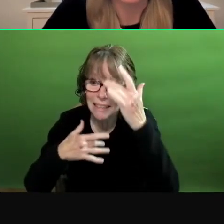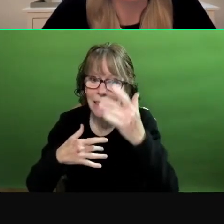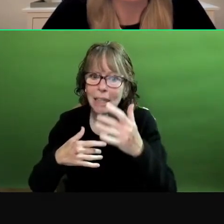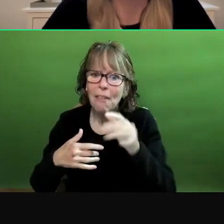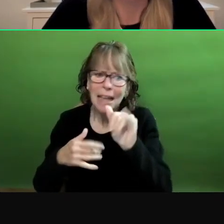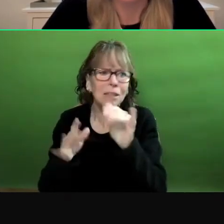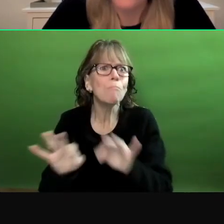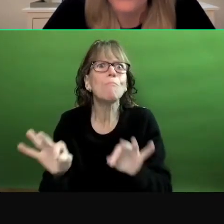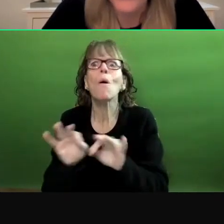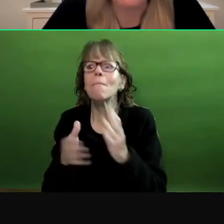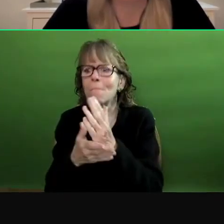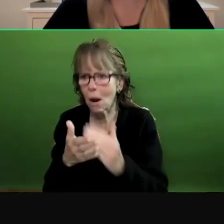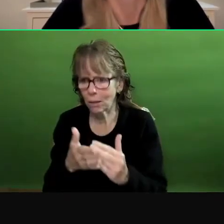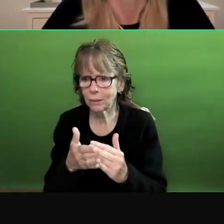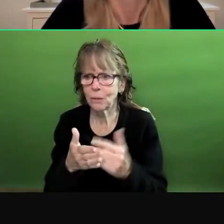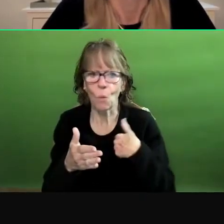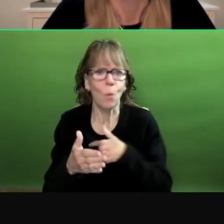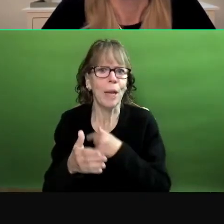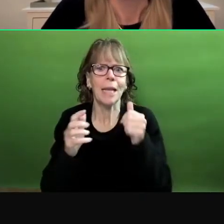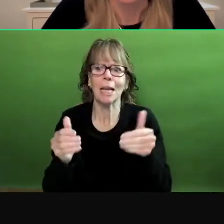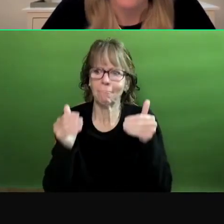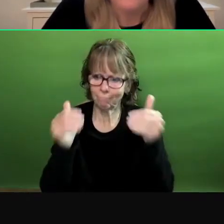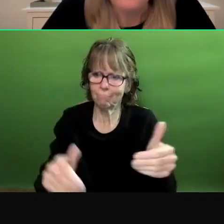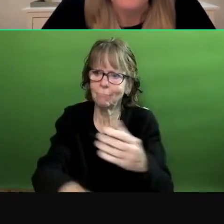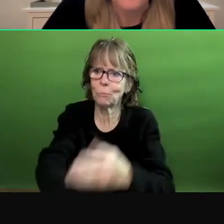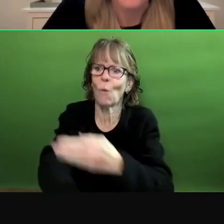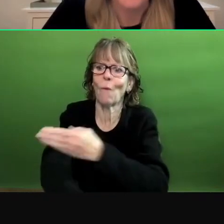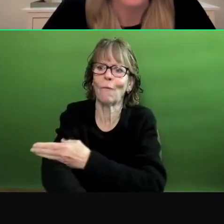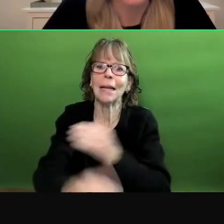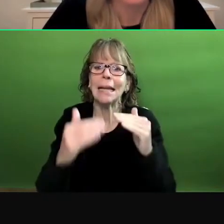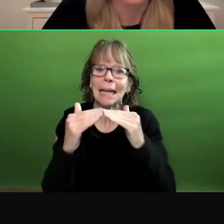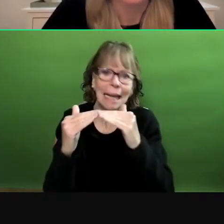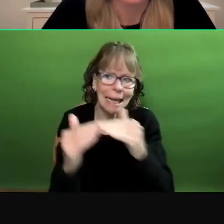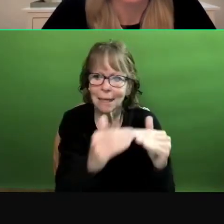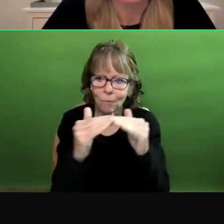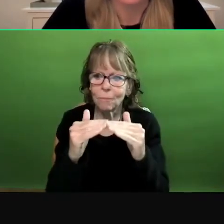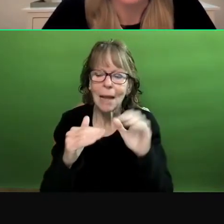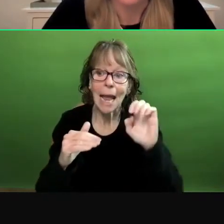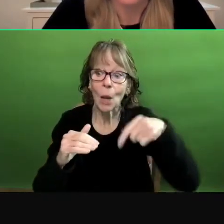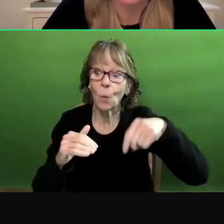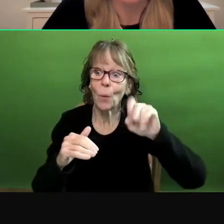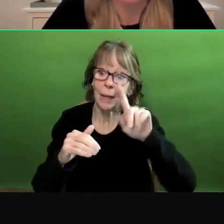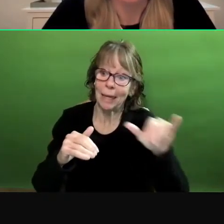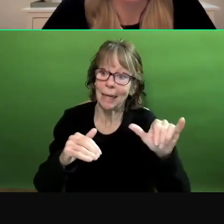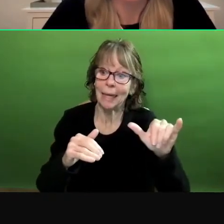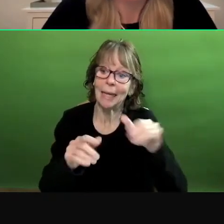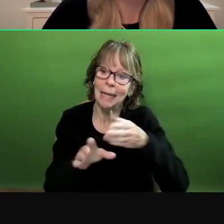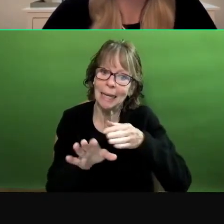And I am so thankful for the work that all of you are doing to move us forward.